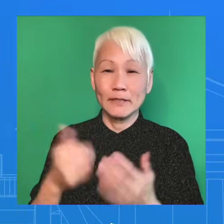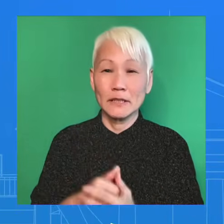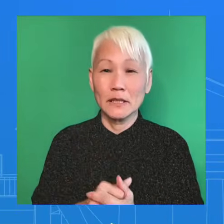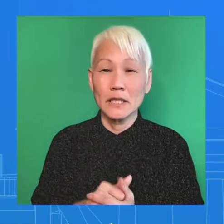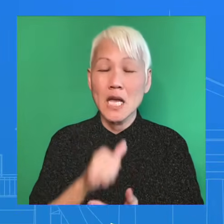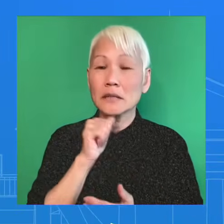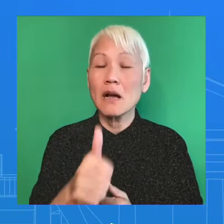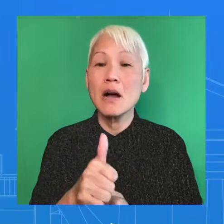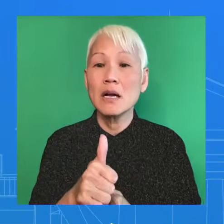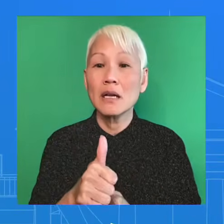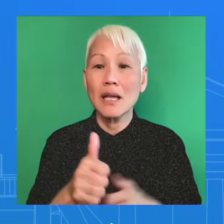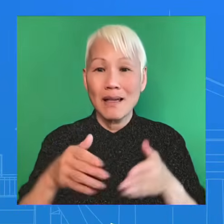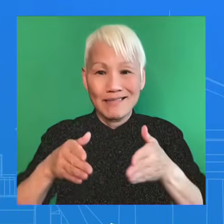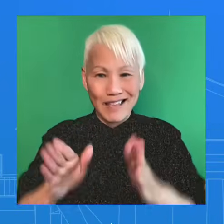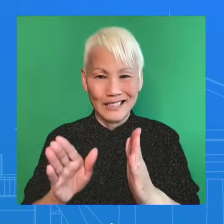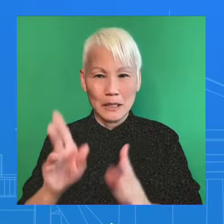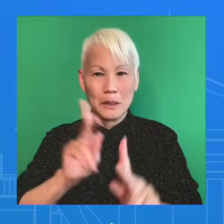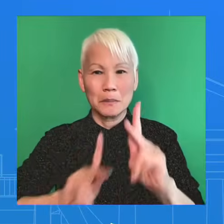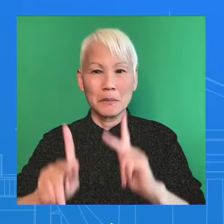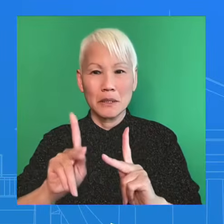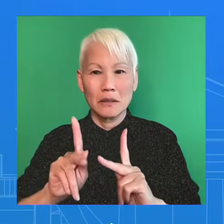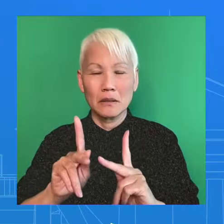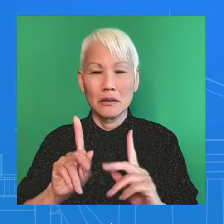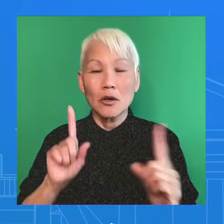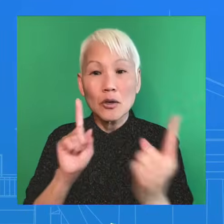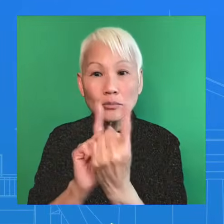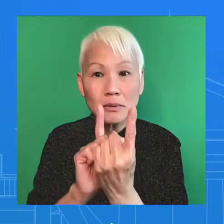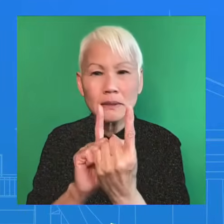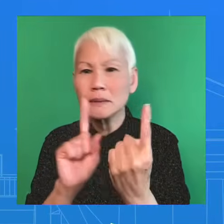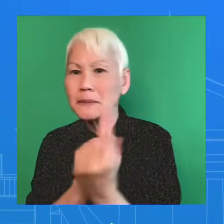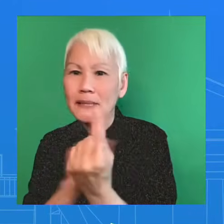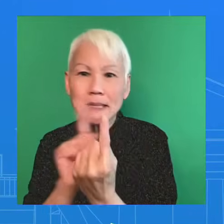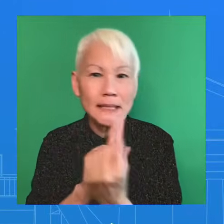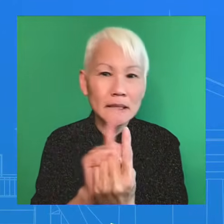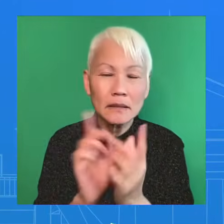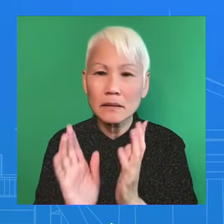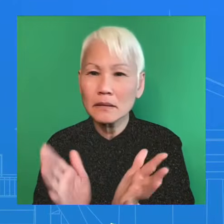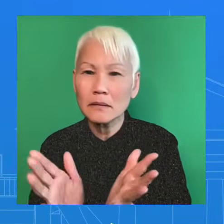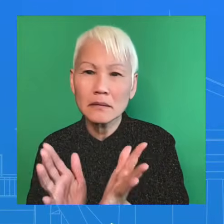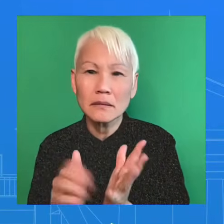"the publicity may invite more requests for support."